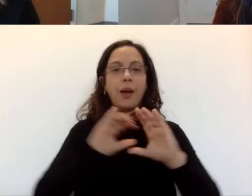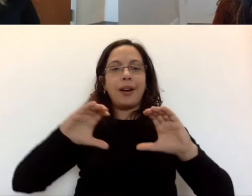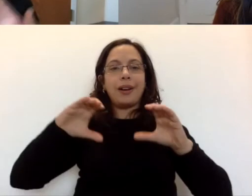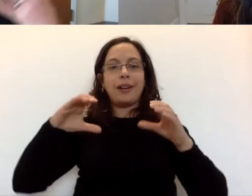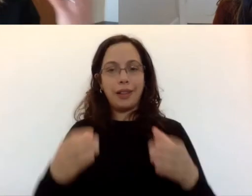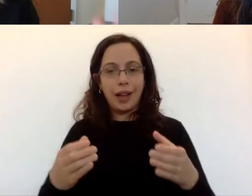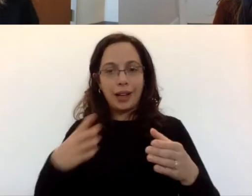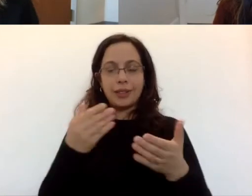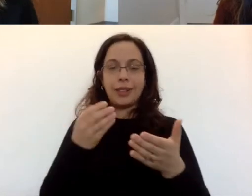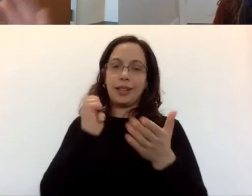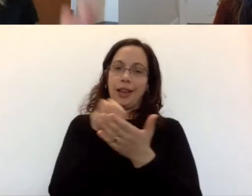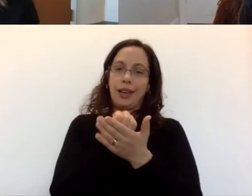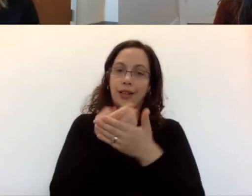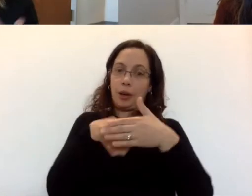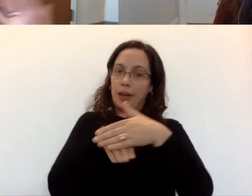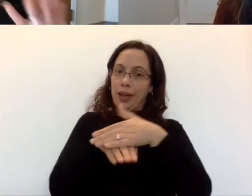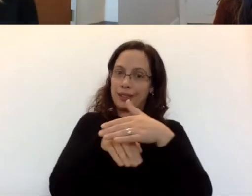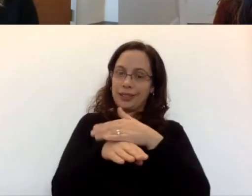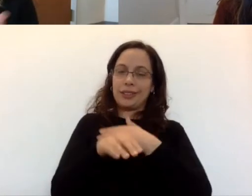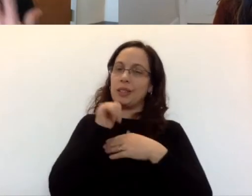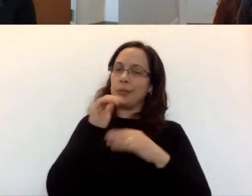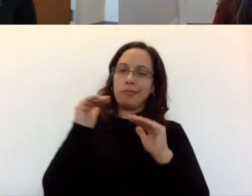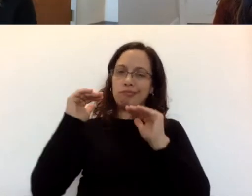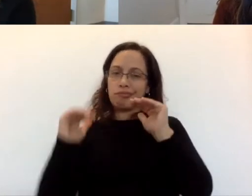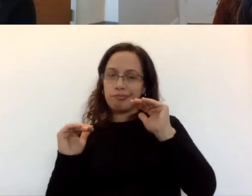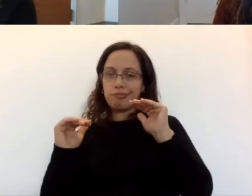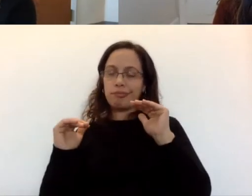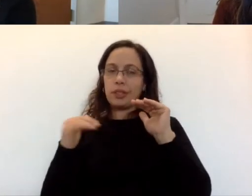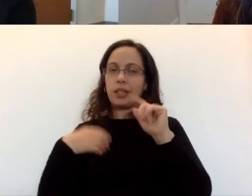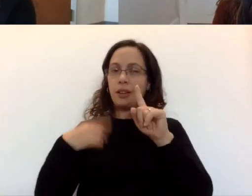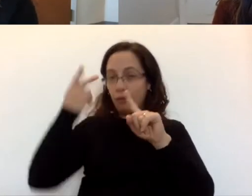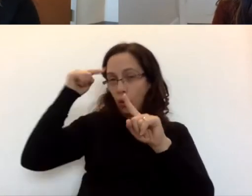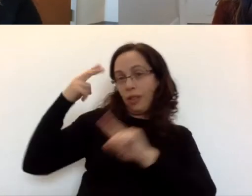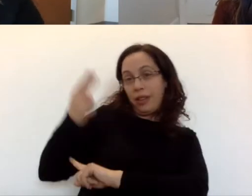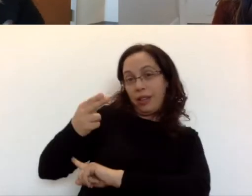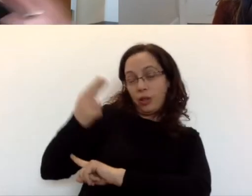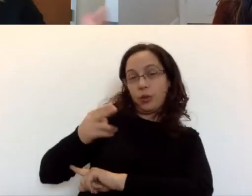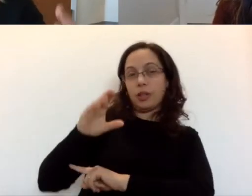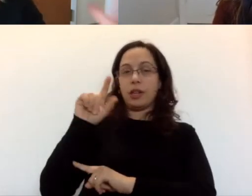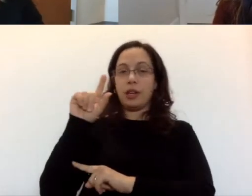access have been underplayed in the history of the 20th century Middle East because we tend to use